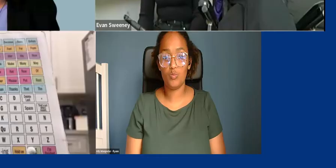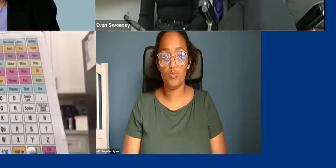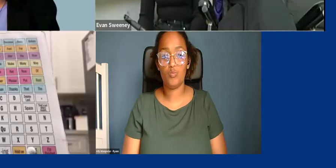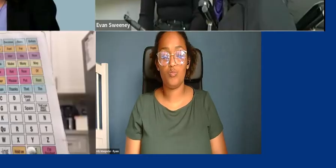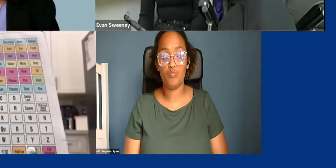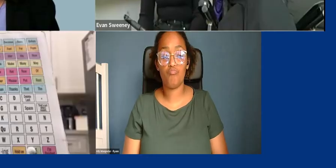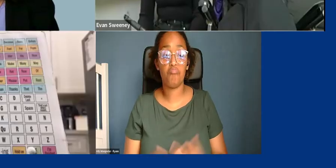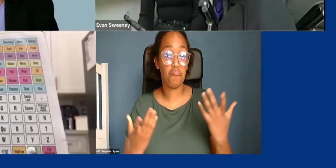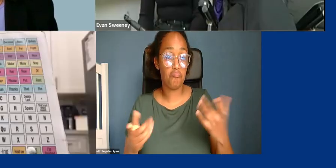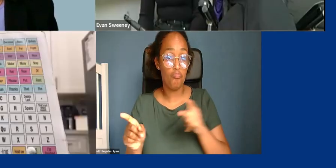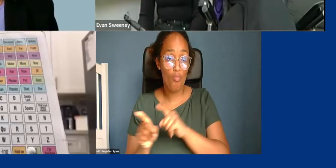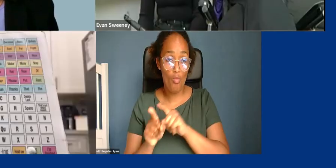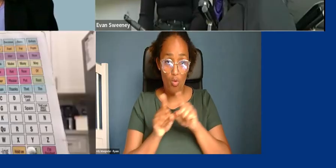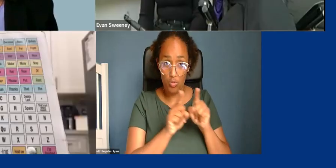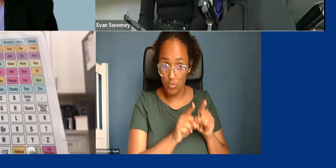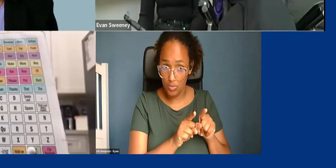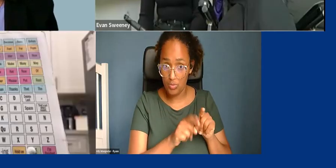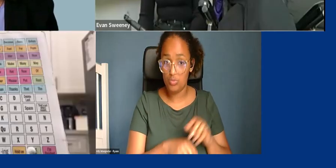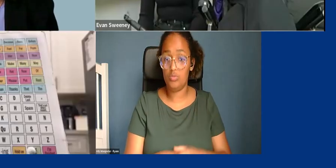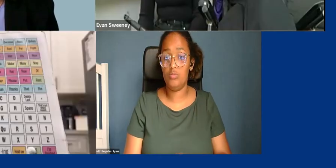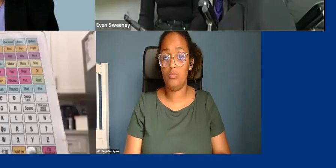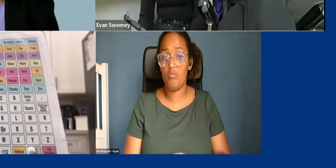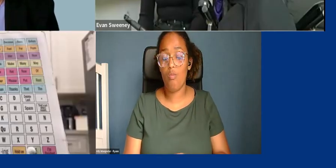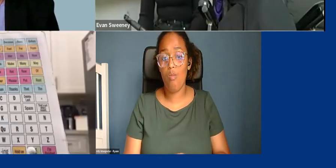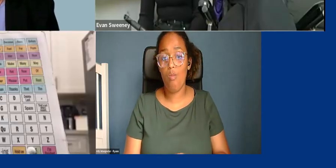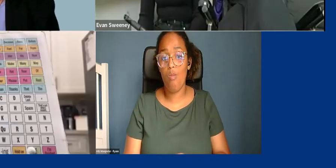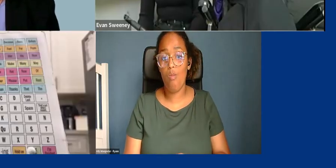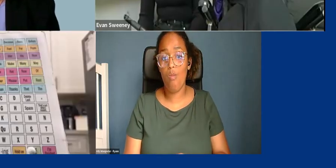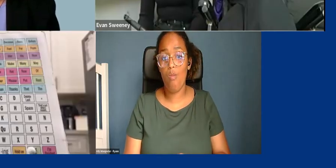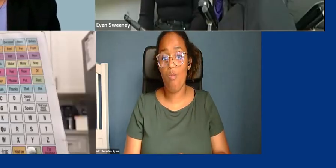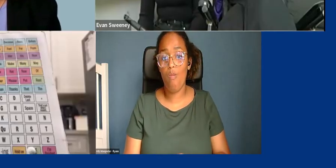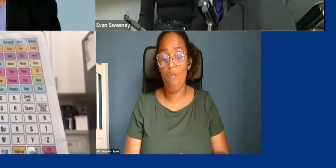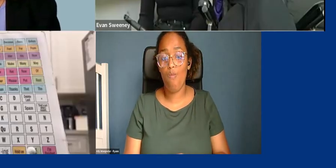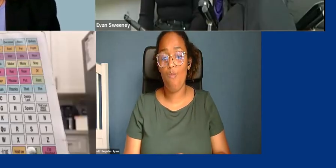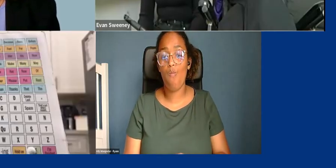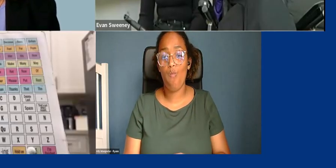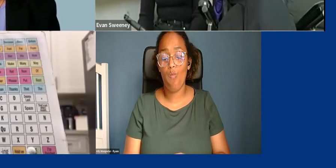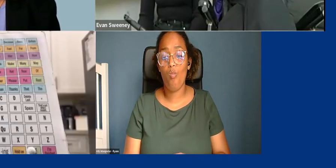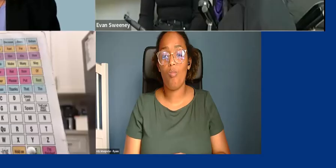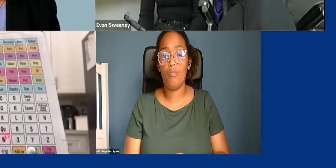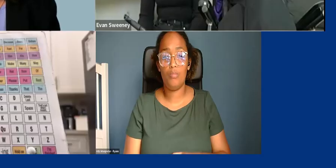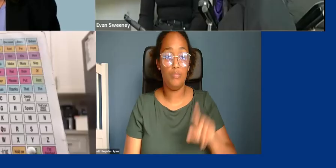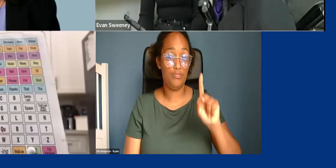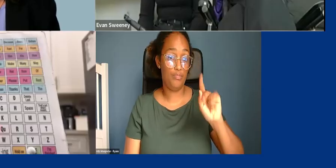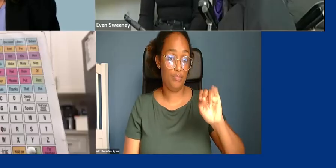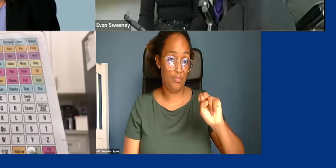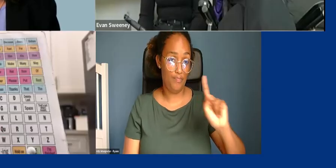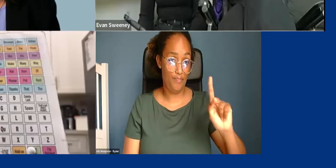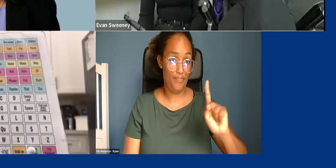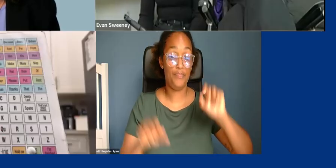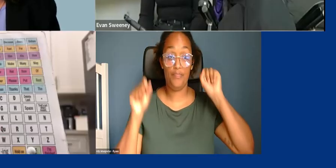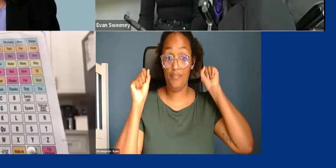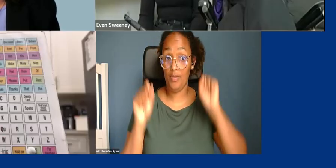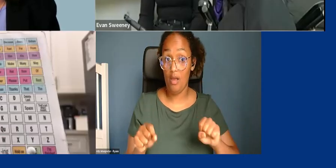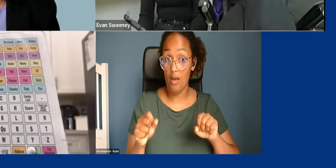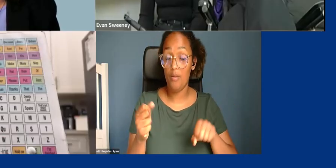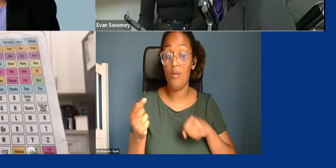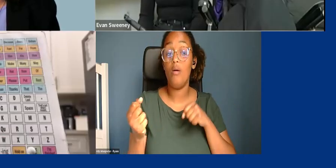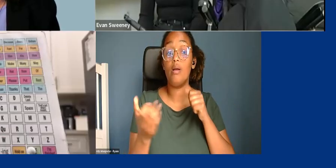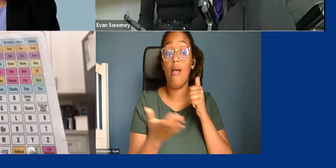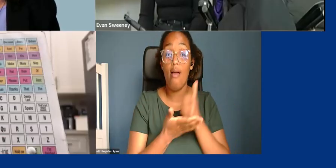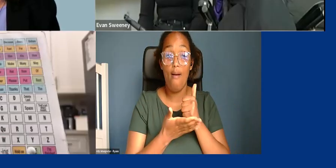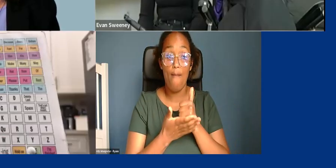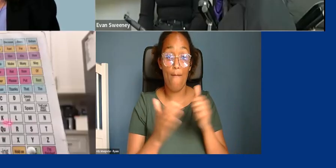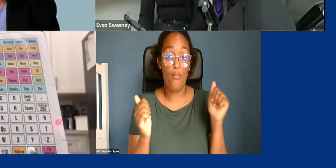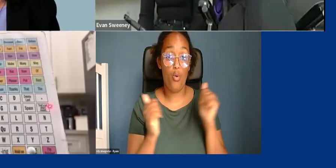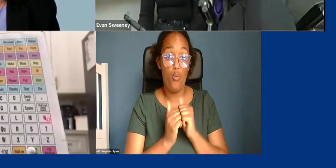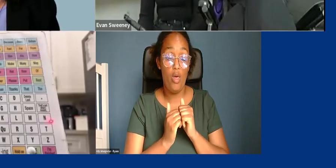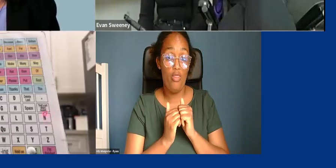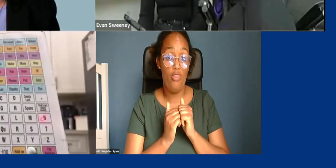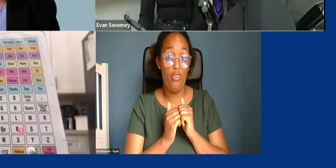it can help with P-A-I. It can